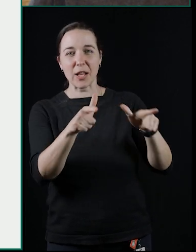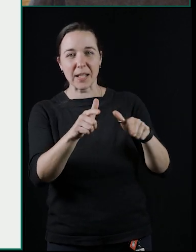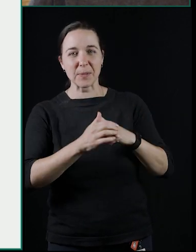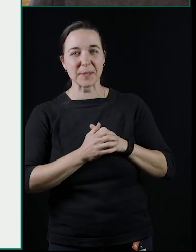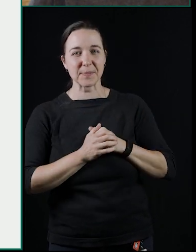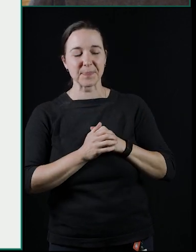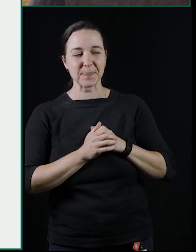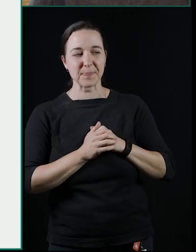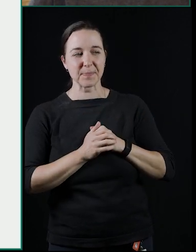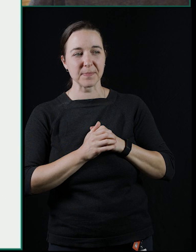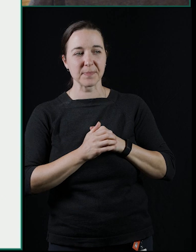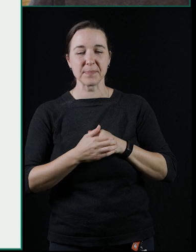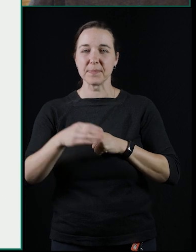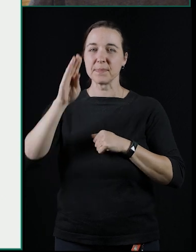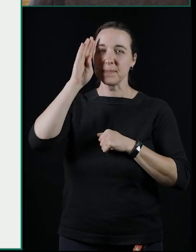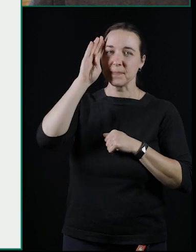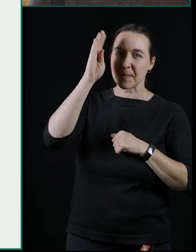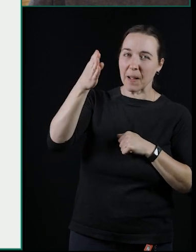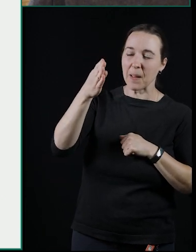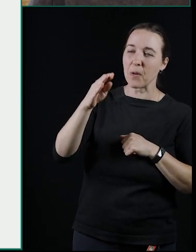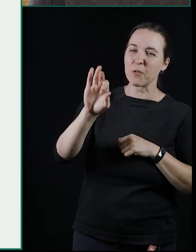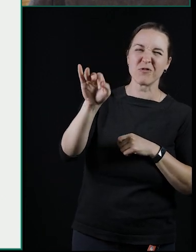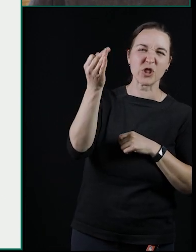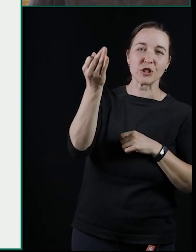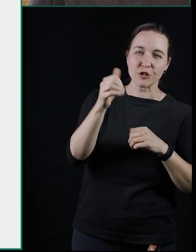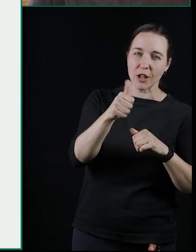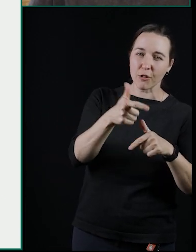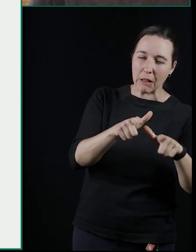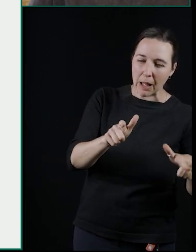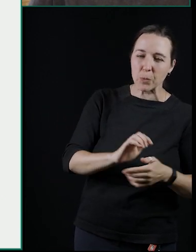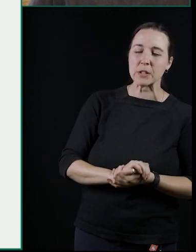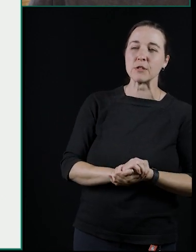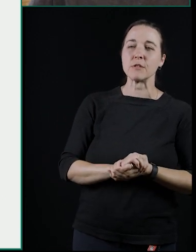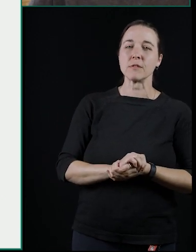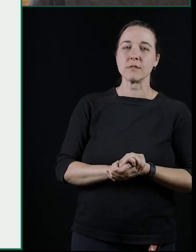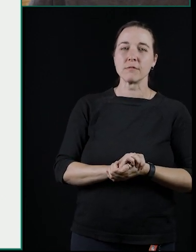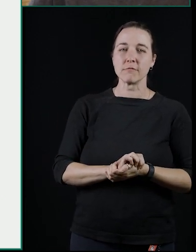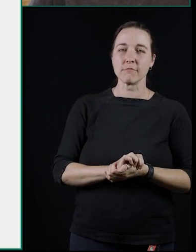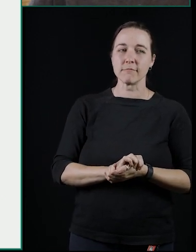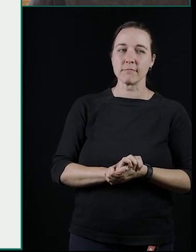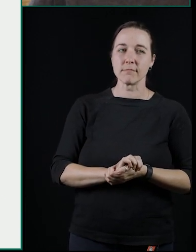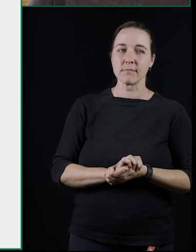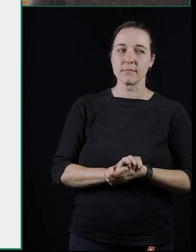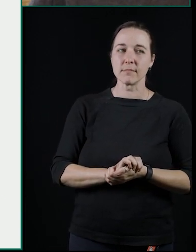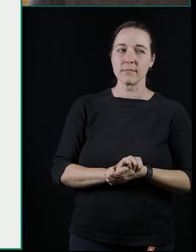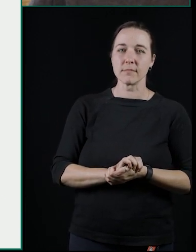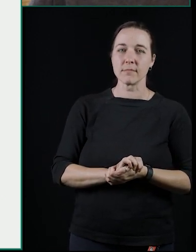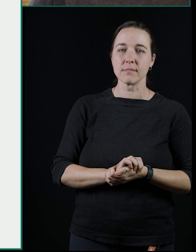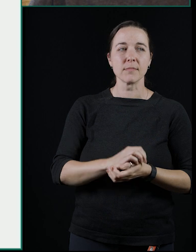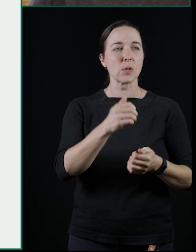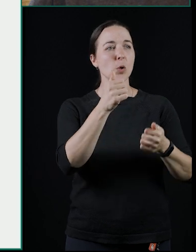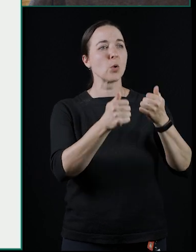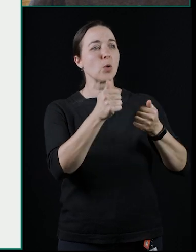( Fschober speaking foreign language) (Desktop speaking foreign language)